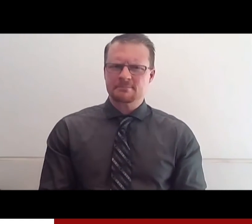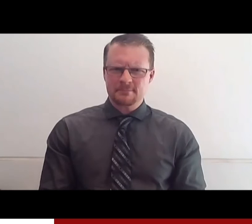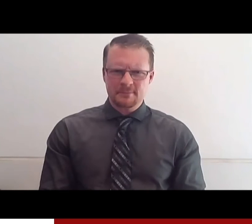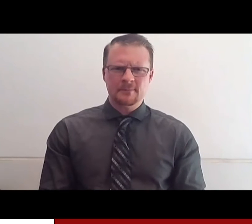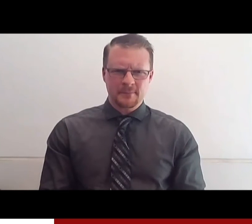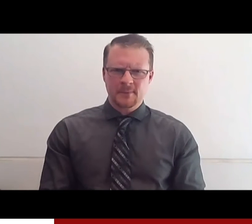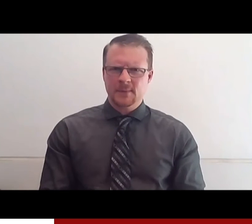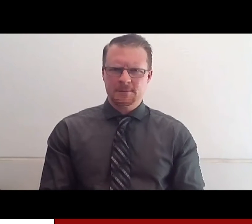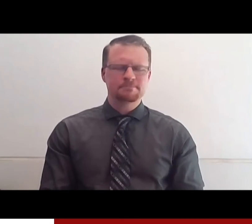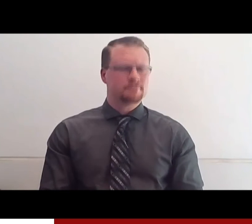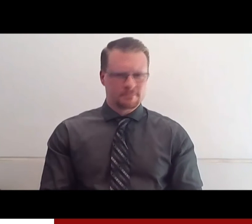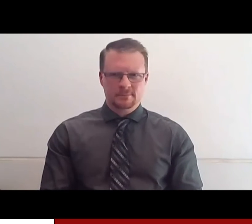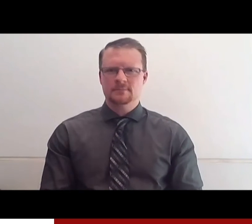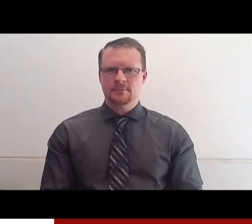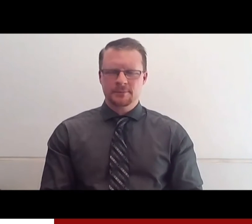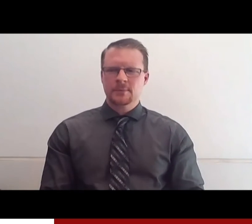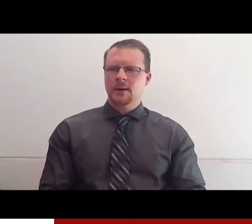Do you have suggestions or an approach?